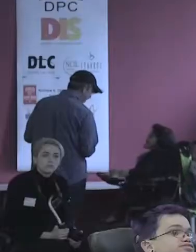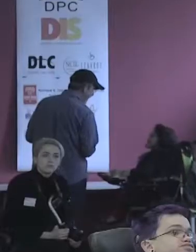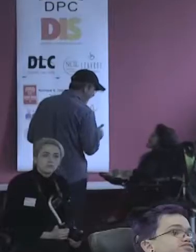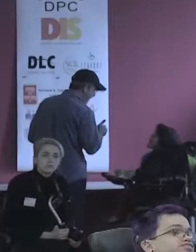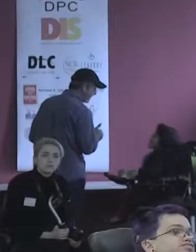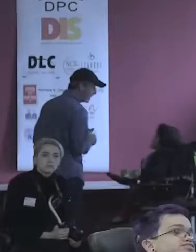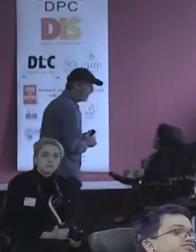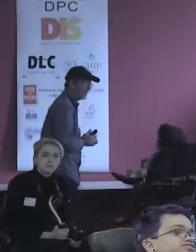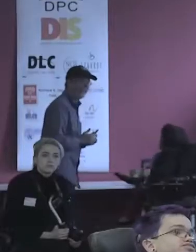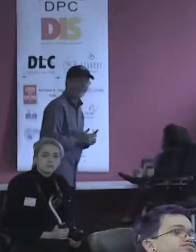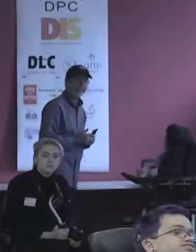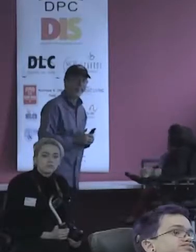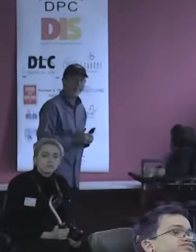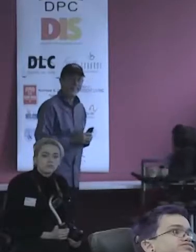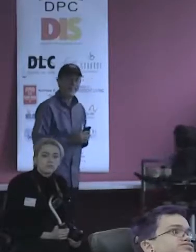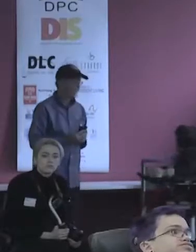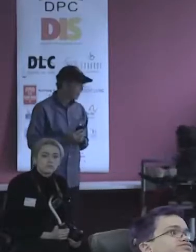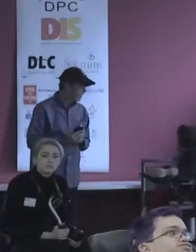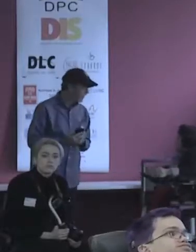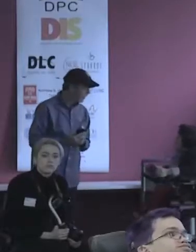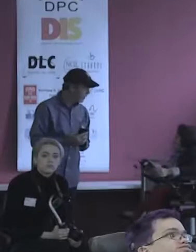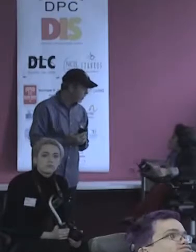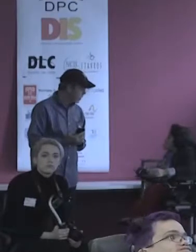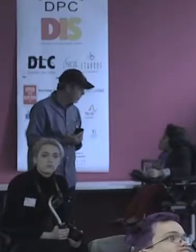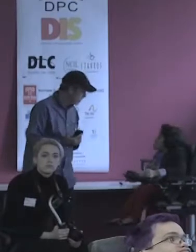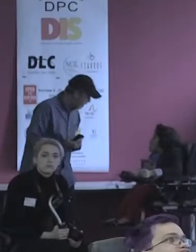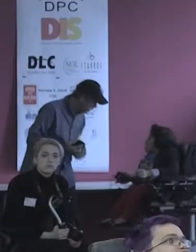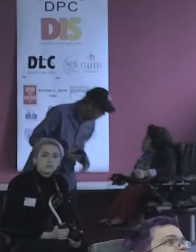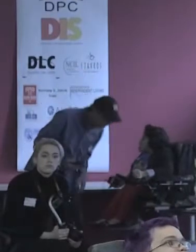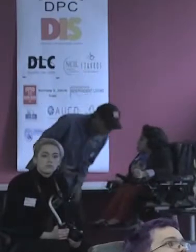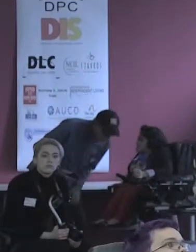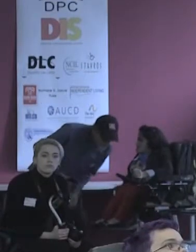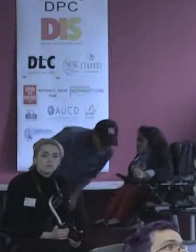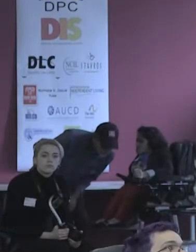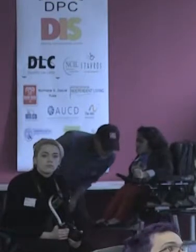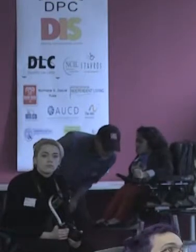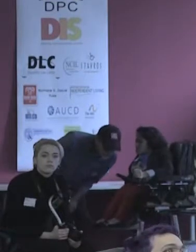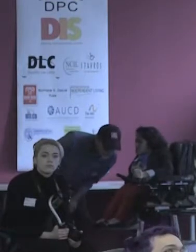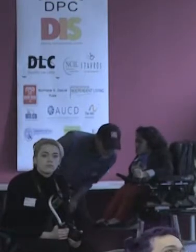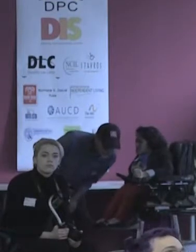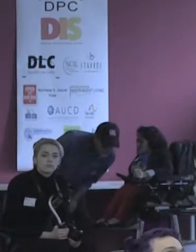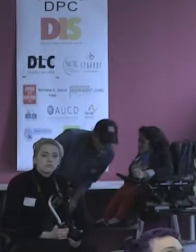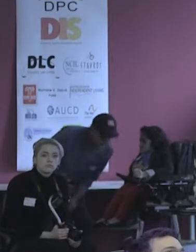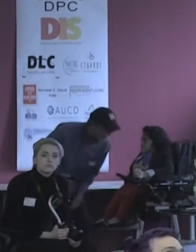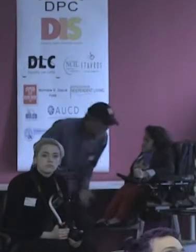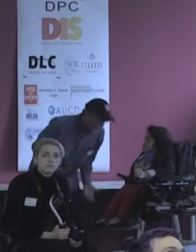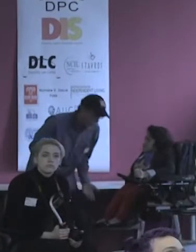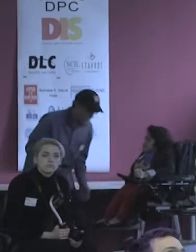I was thinking to myself a second ago that oh, Sandy is saying my name,